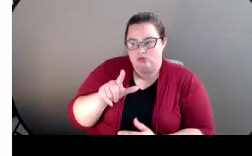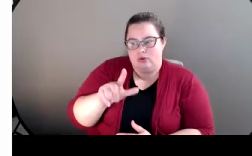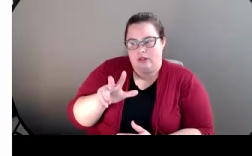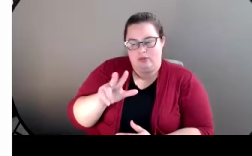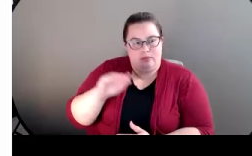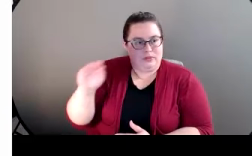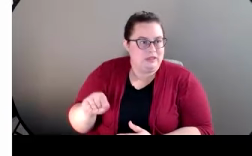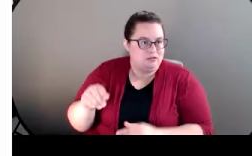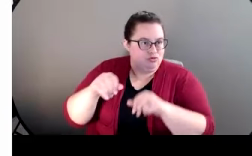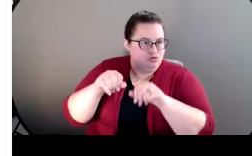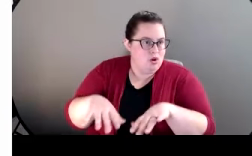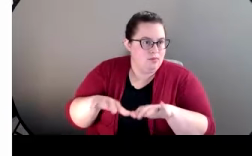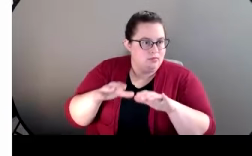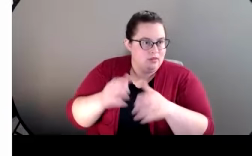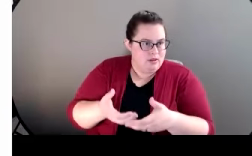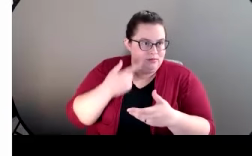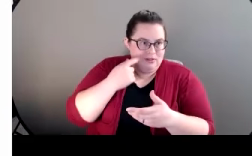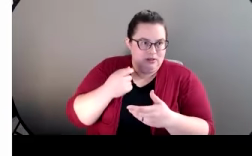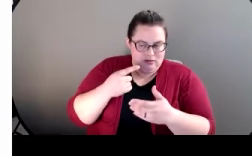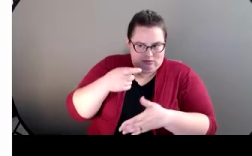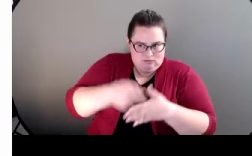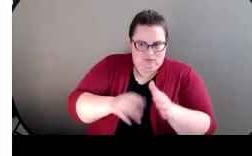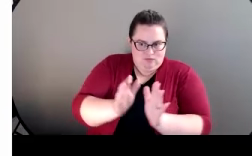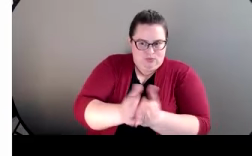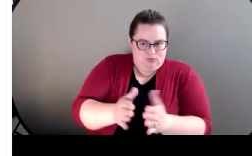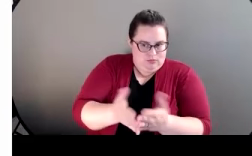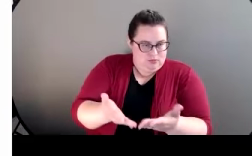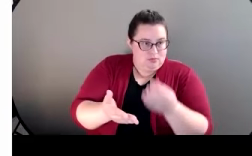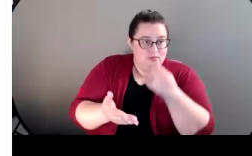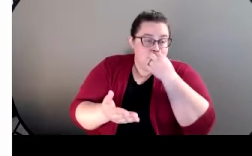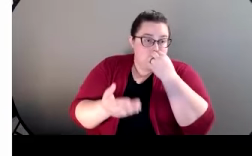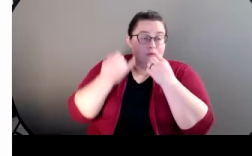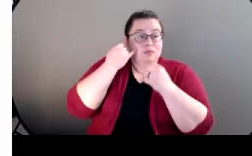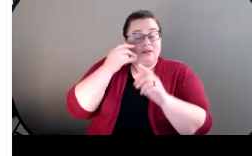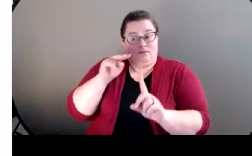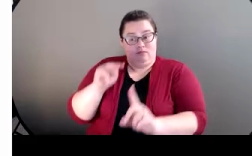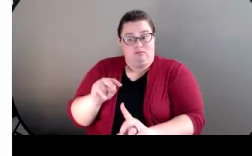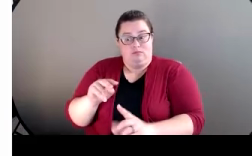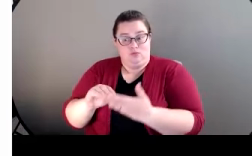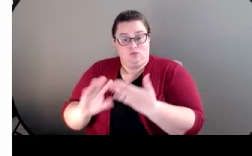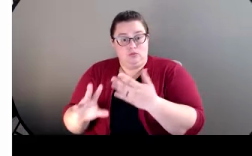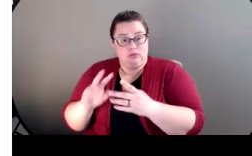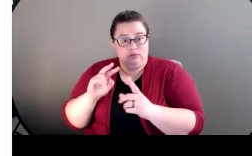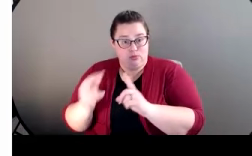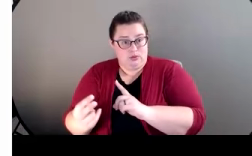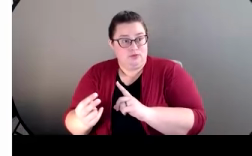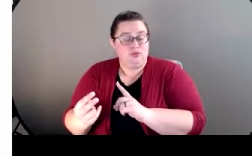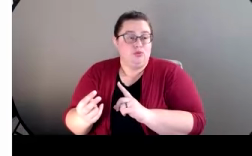So, when we look at, you know, from the point of view of students, affordability matters.